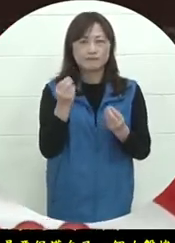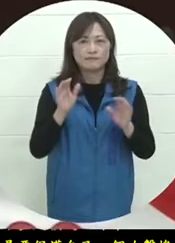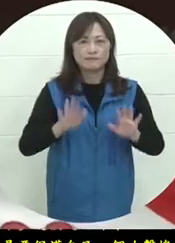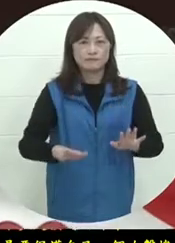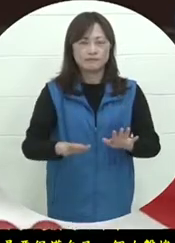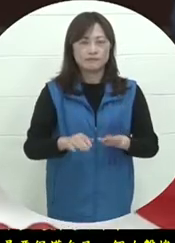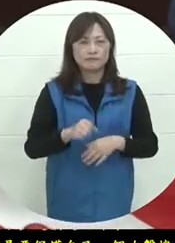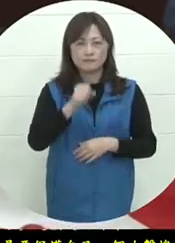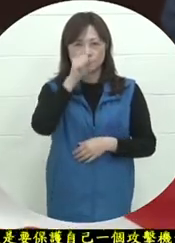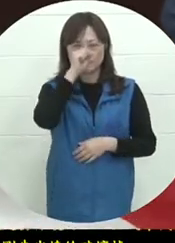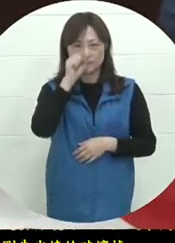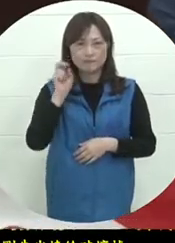3. After changing to a full number of balls,